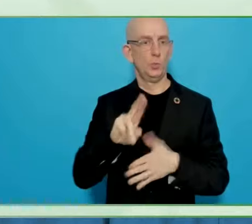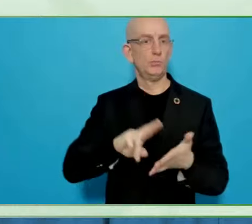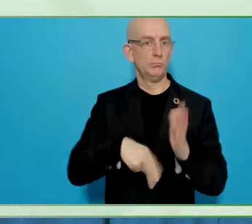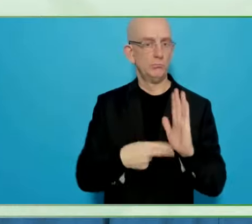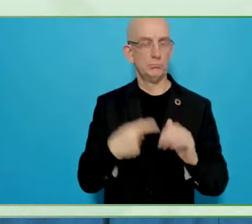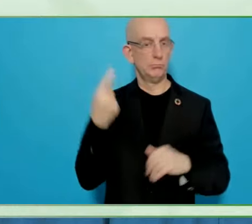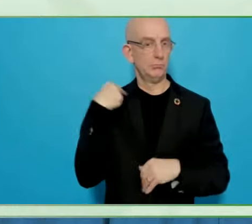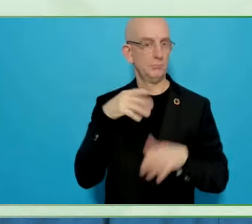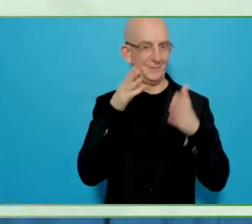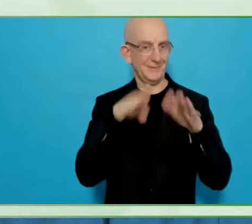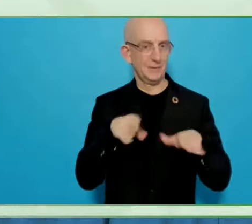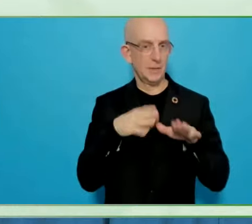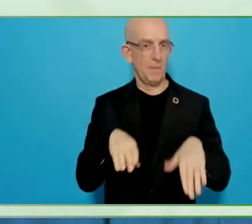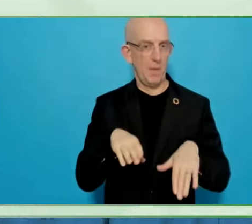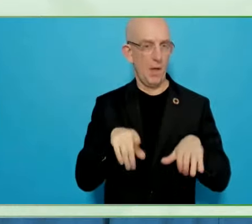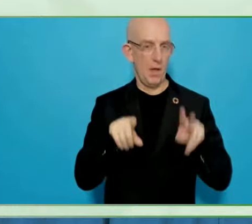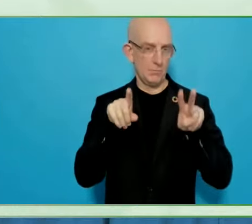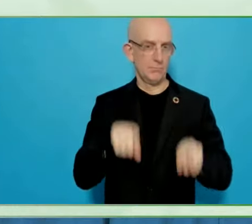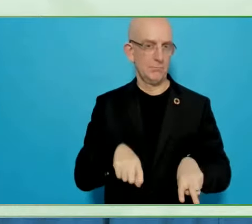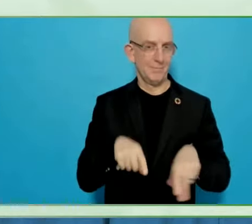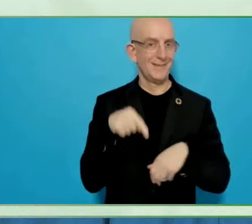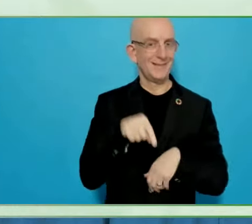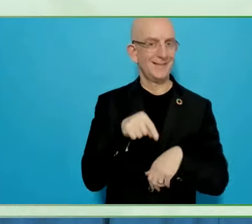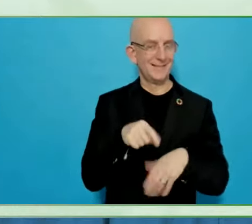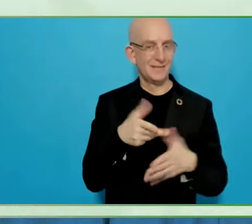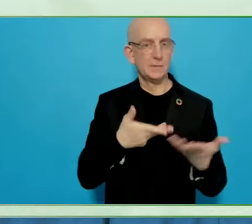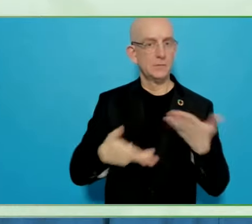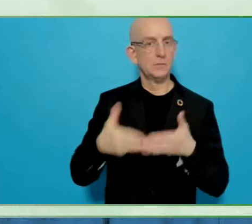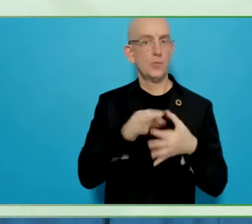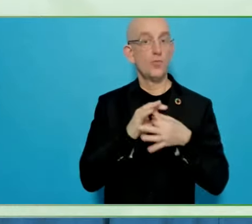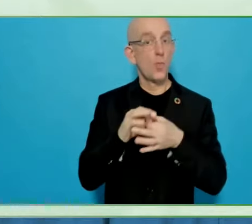member state has an expert because the idea is that these activities